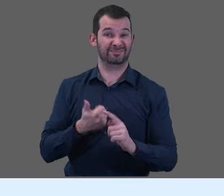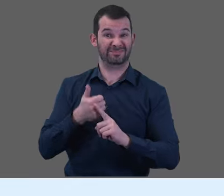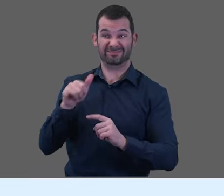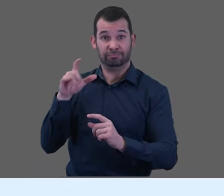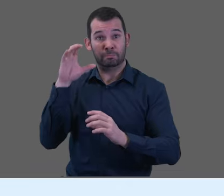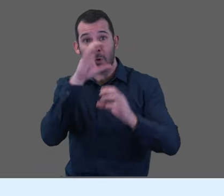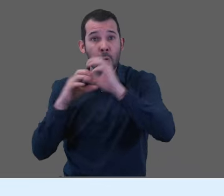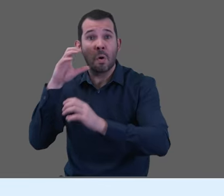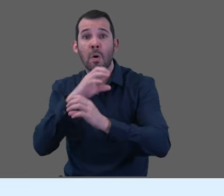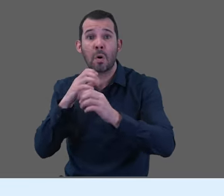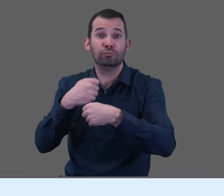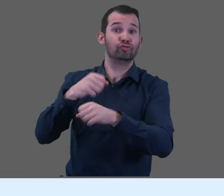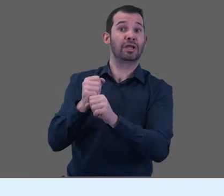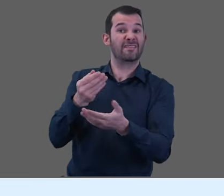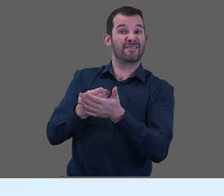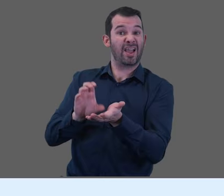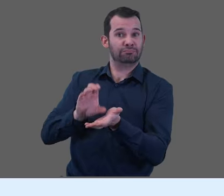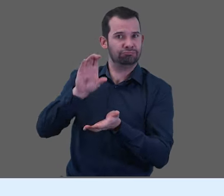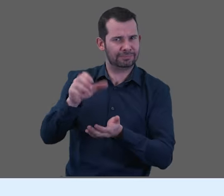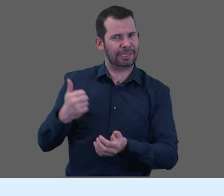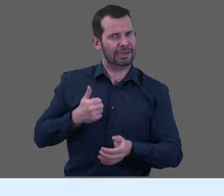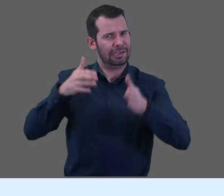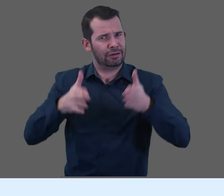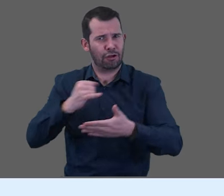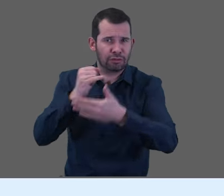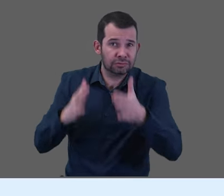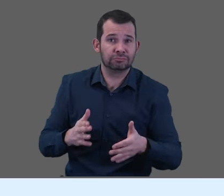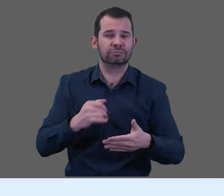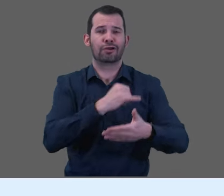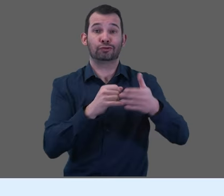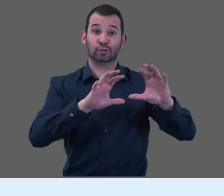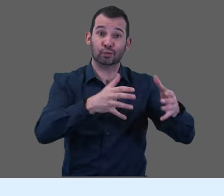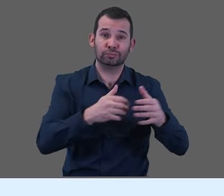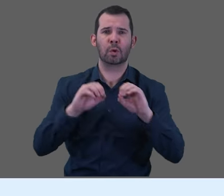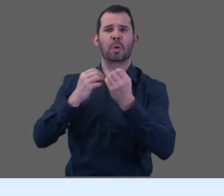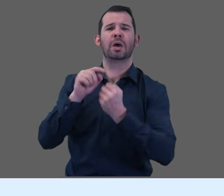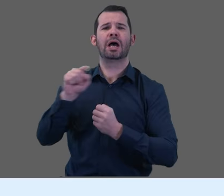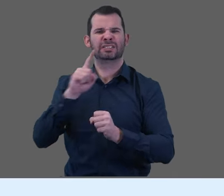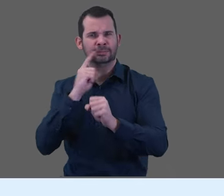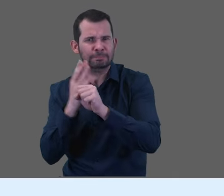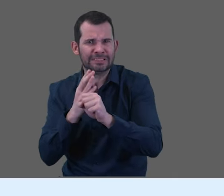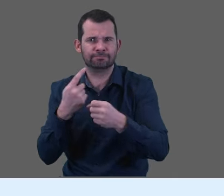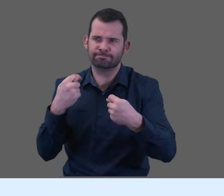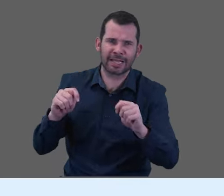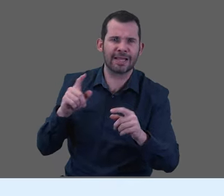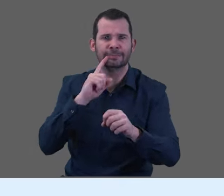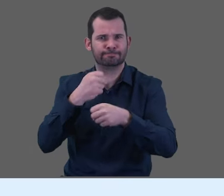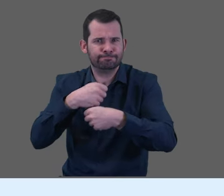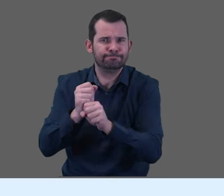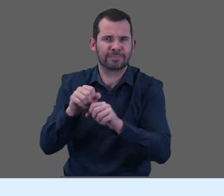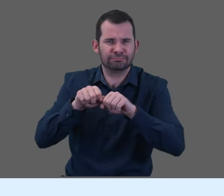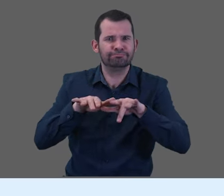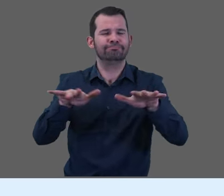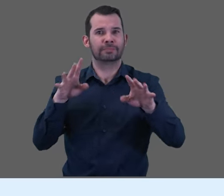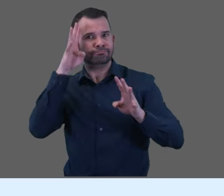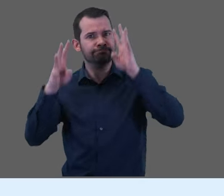Explore and Create funds Canadian artists, artistic groups, and organizations committed to the creation and dissemination